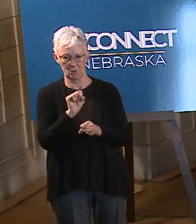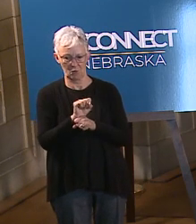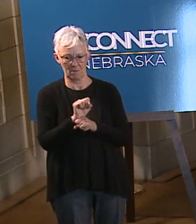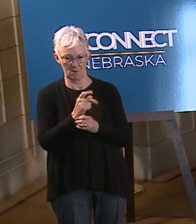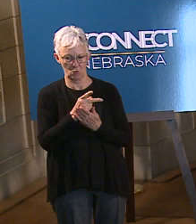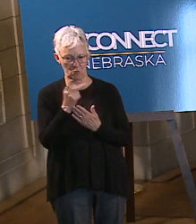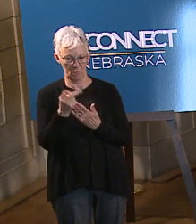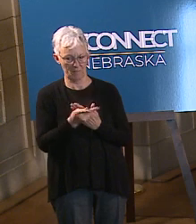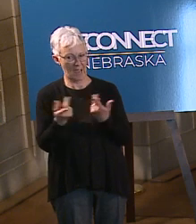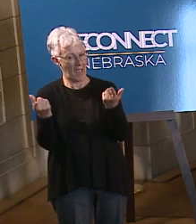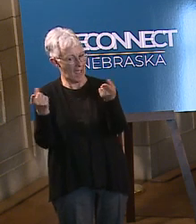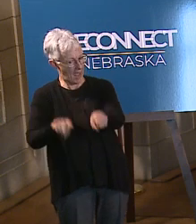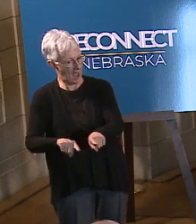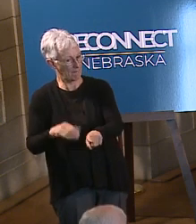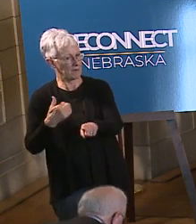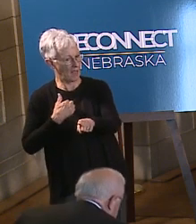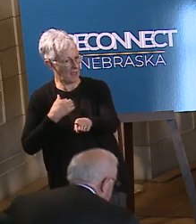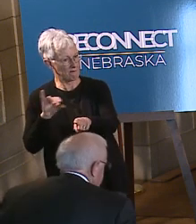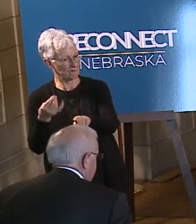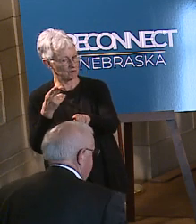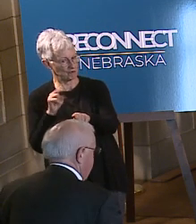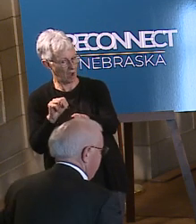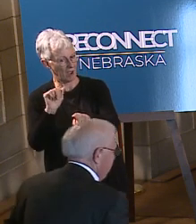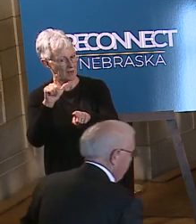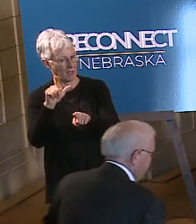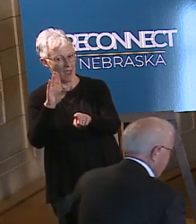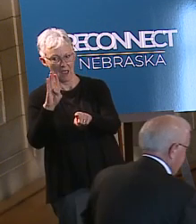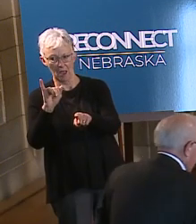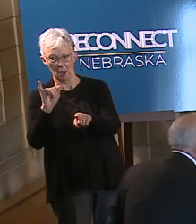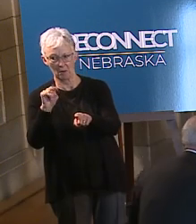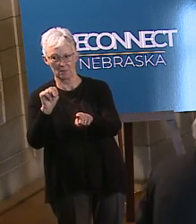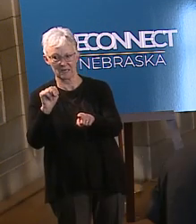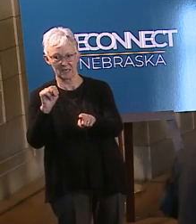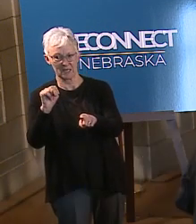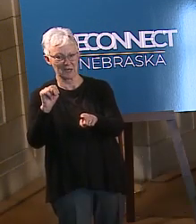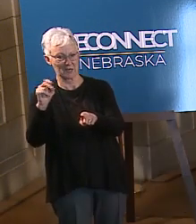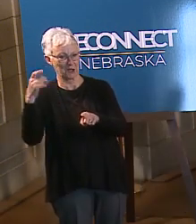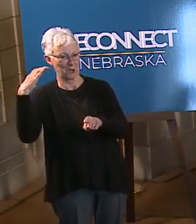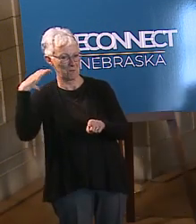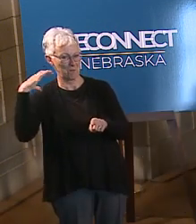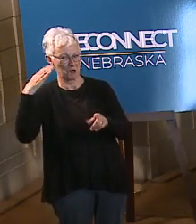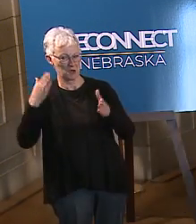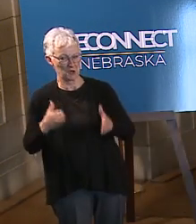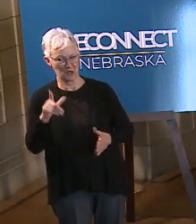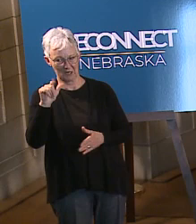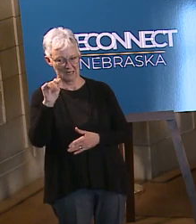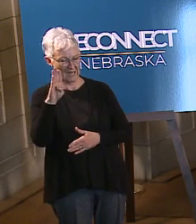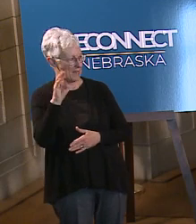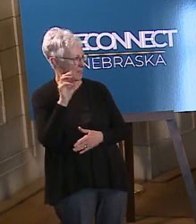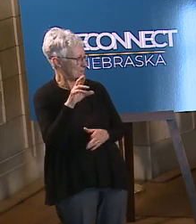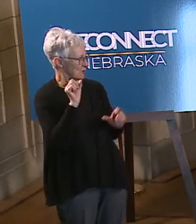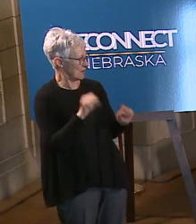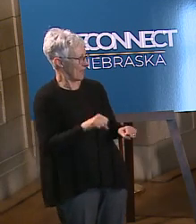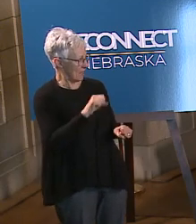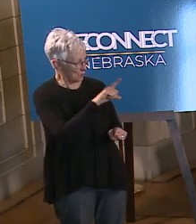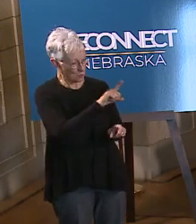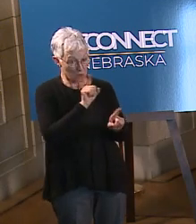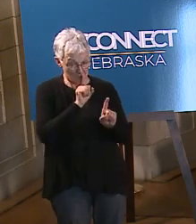GRANT'S QUESTION IS HOW MANY ARE ON THE UNEMPLOYMENT PANDEMIC PROGRAM RIGHT NOW AND I HAPPEN TO HAVE JOHN, THE COMMISSIONER